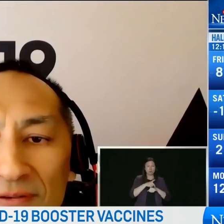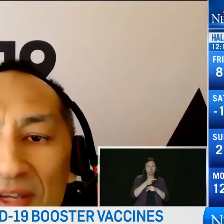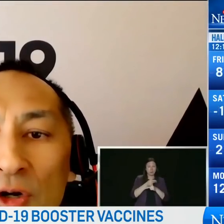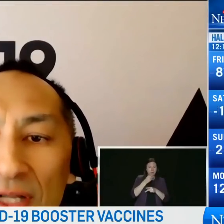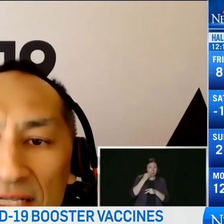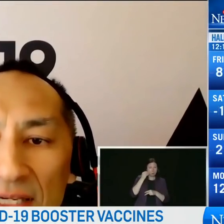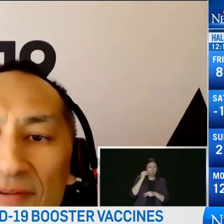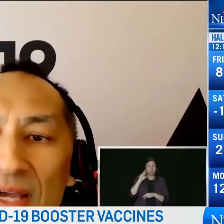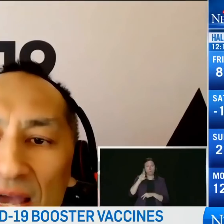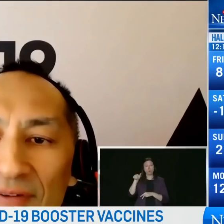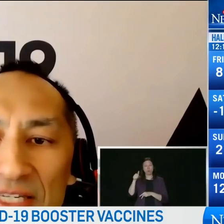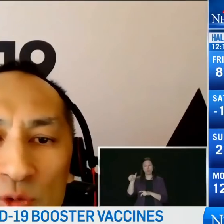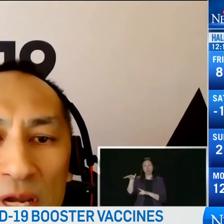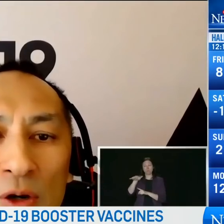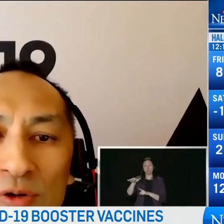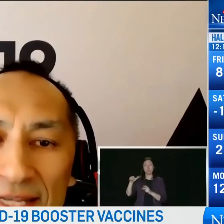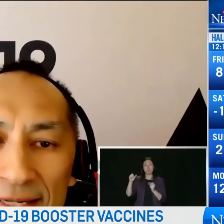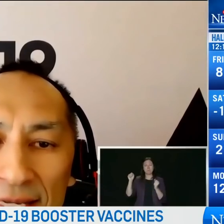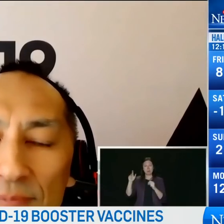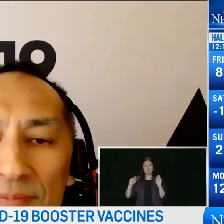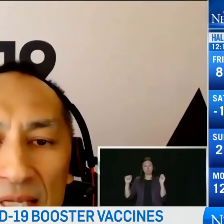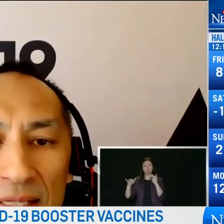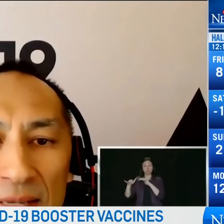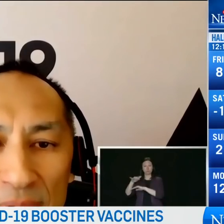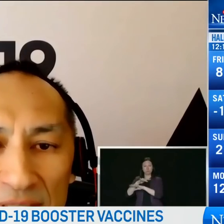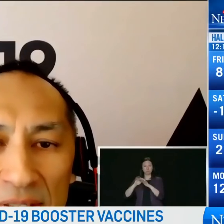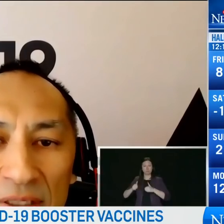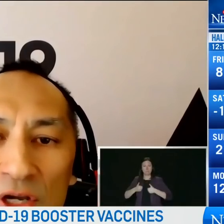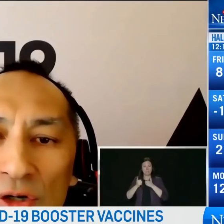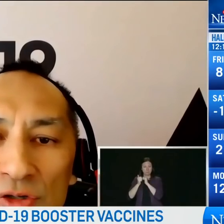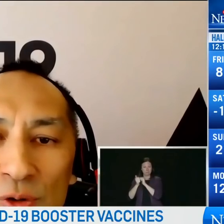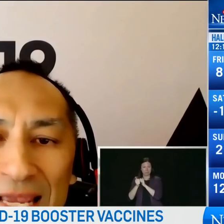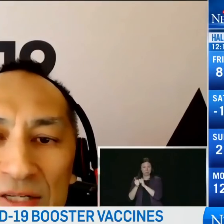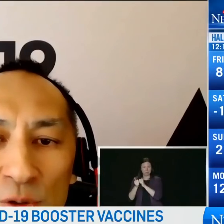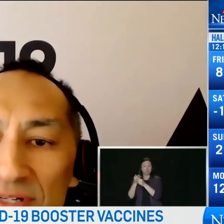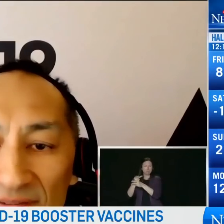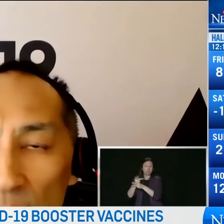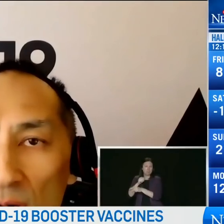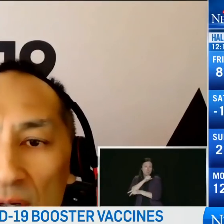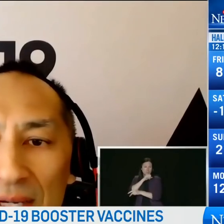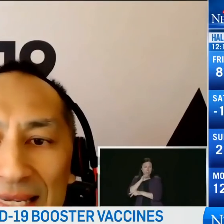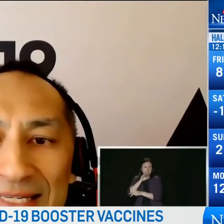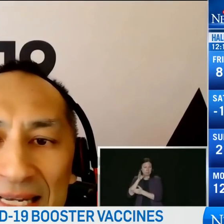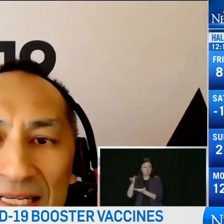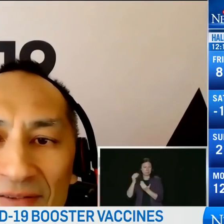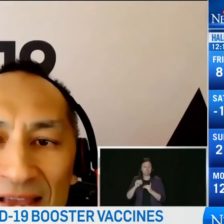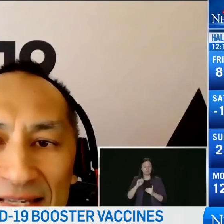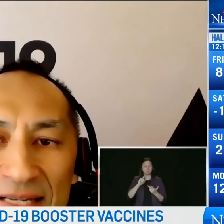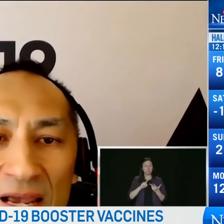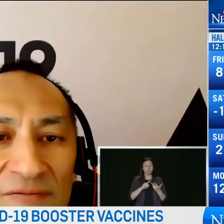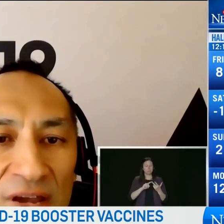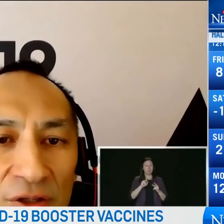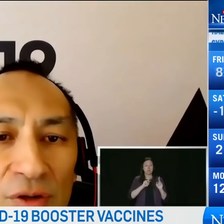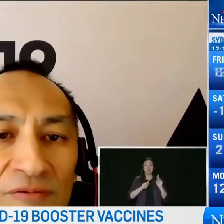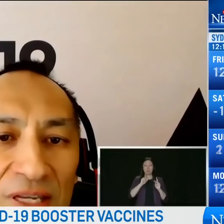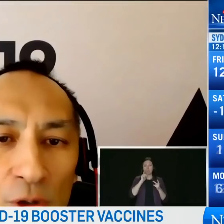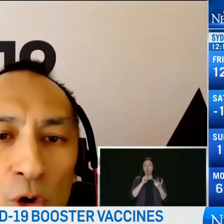PEOPLE AGED 50 YEARS OR OLDER, ADULTS LIVING IN SENIORS, LONG-TERM CARE OR OTHER